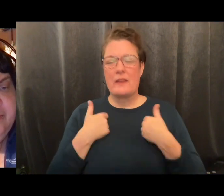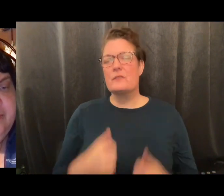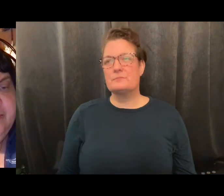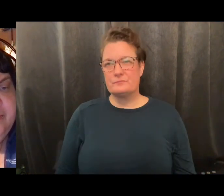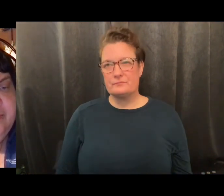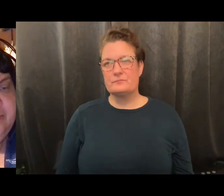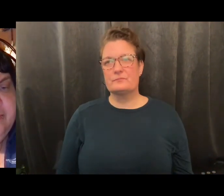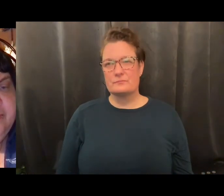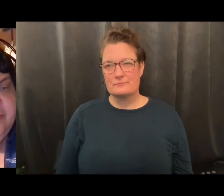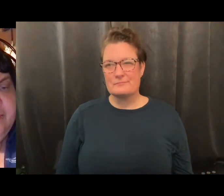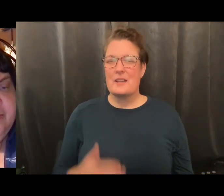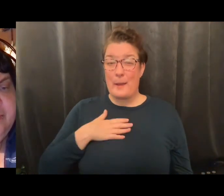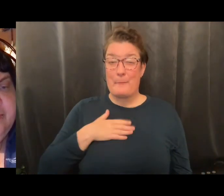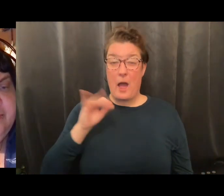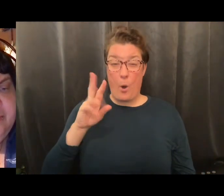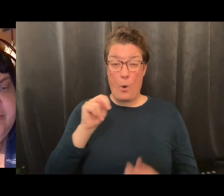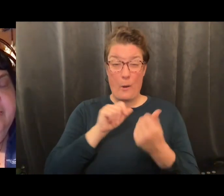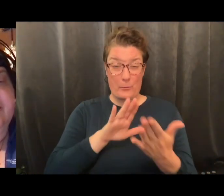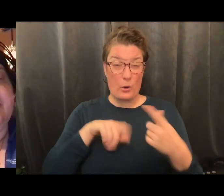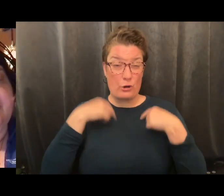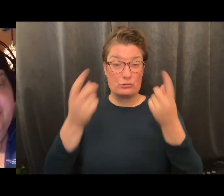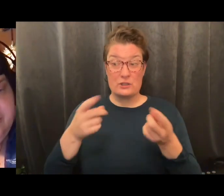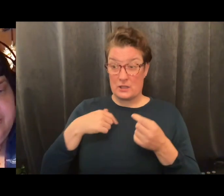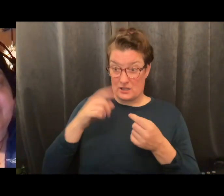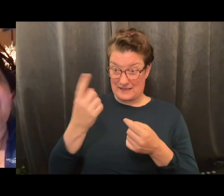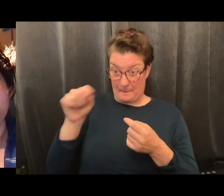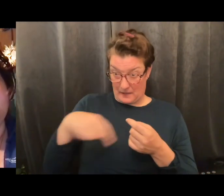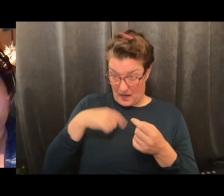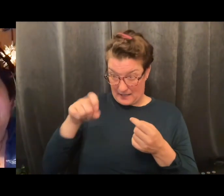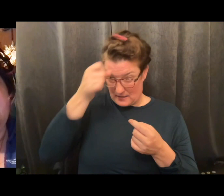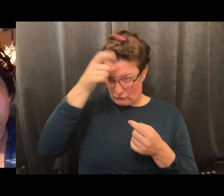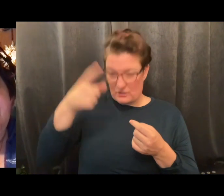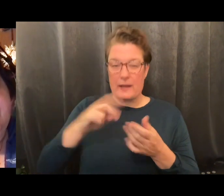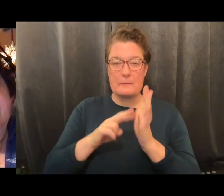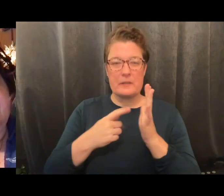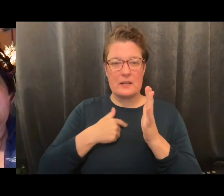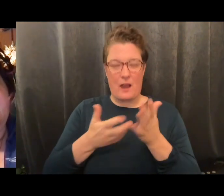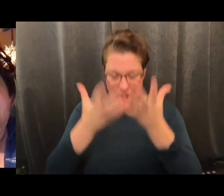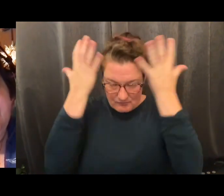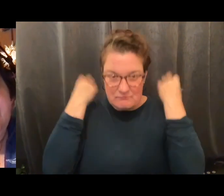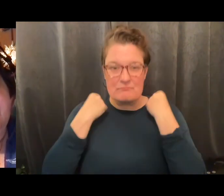it, and I study it and I become it. And so I, I needed to heal.